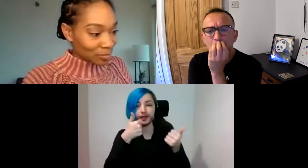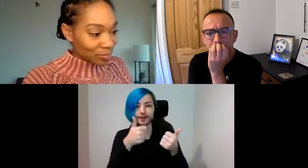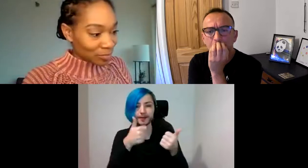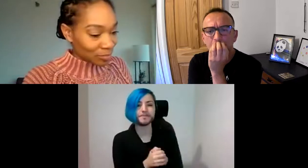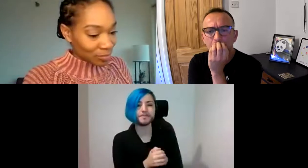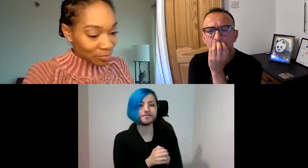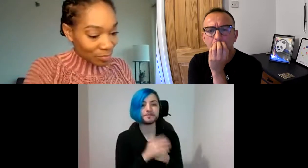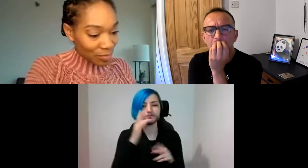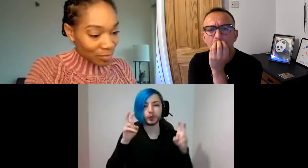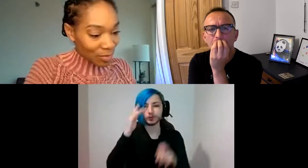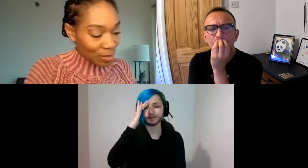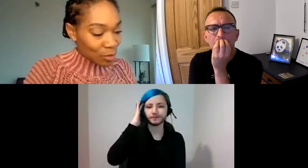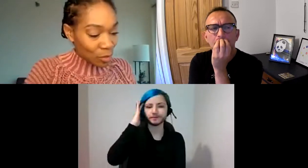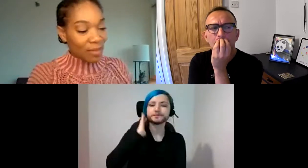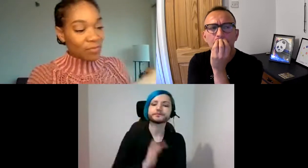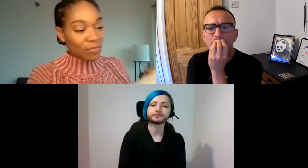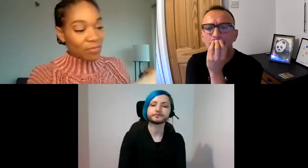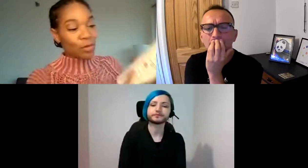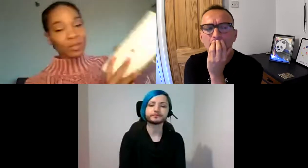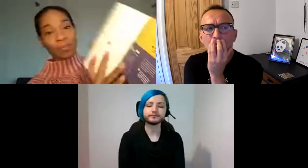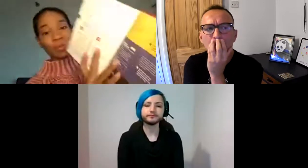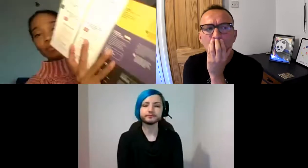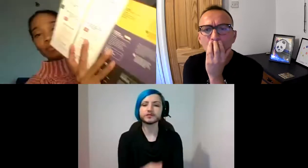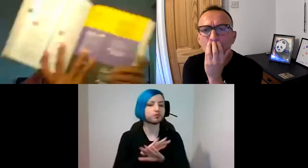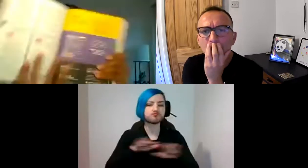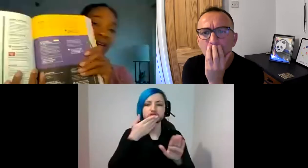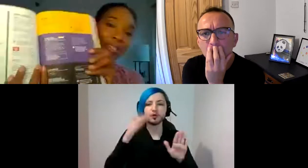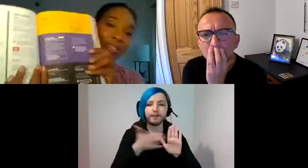colour of the dictionary and how I include the pride